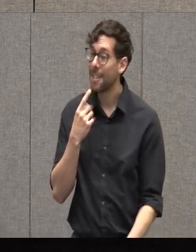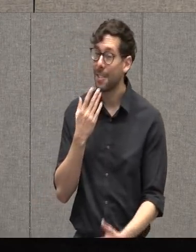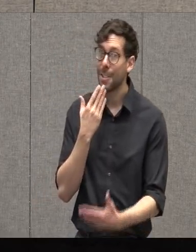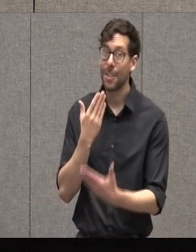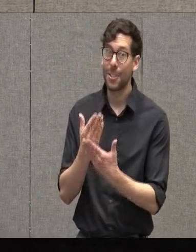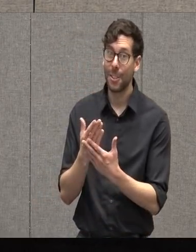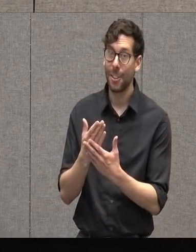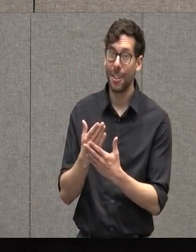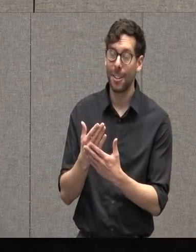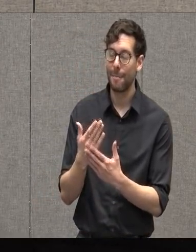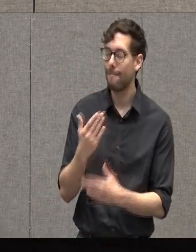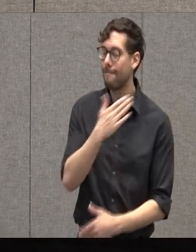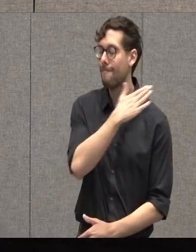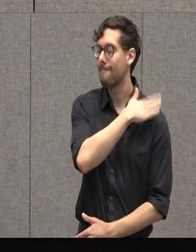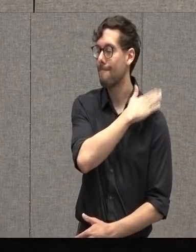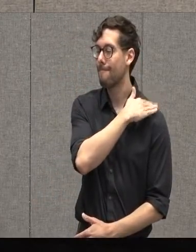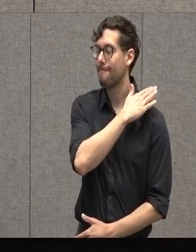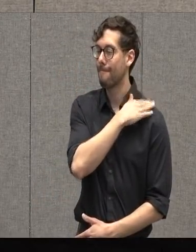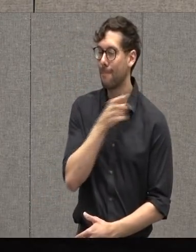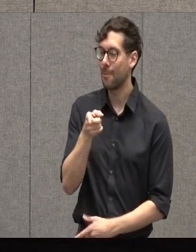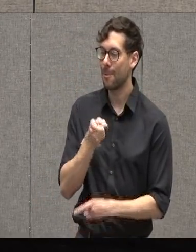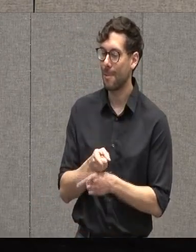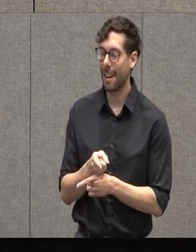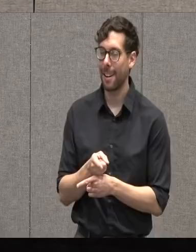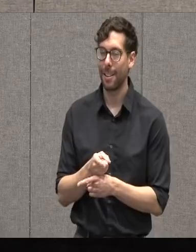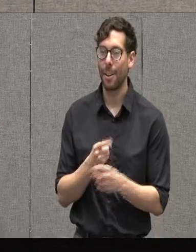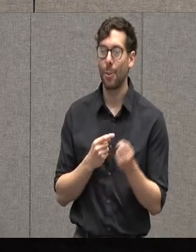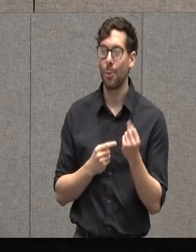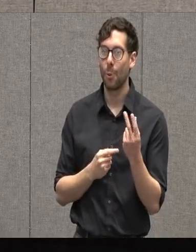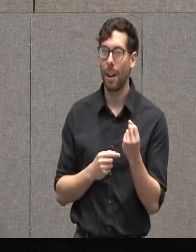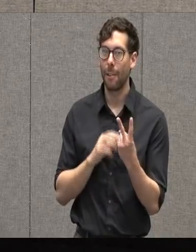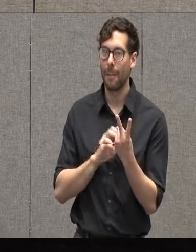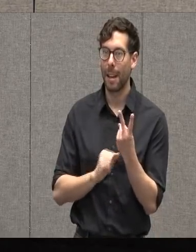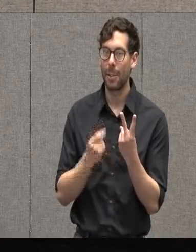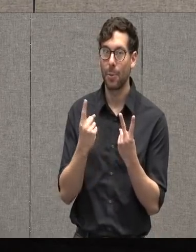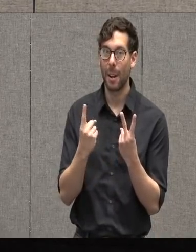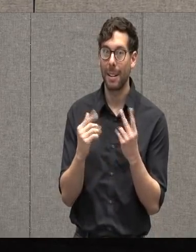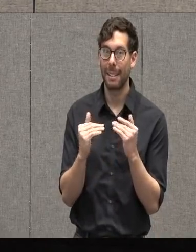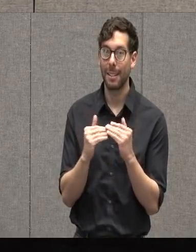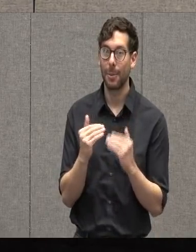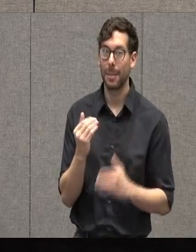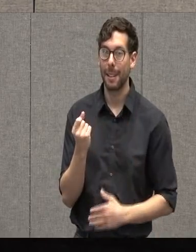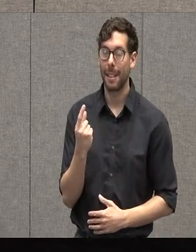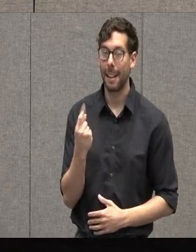'cause 12 minus one equals 11. Yeah. That's also a pretty big number. It is.